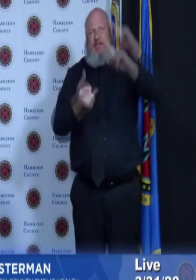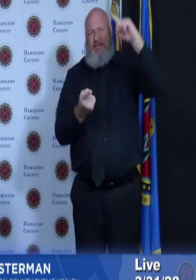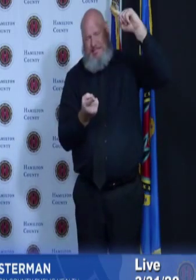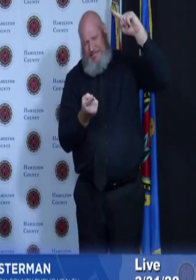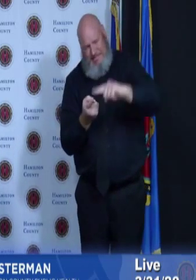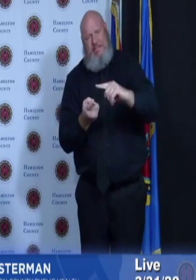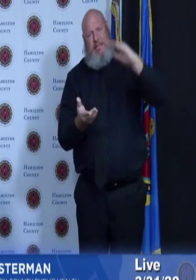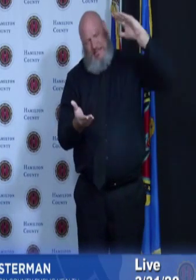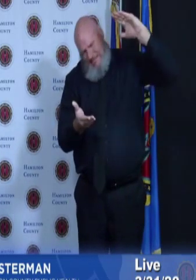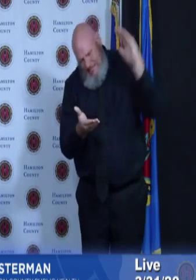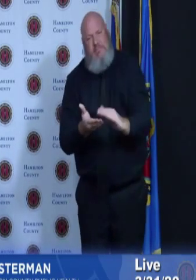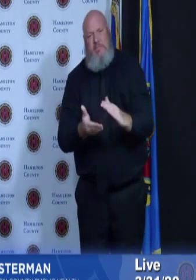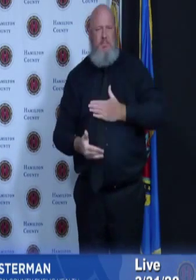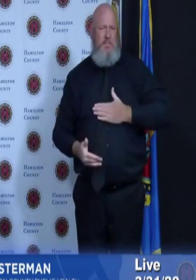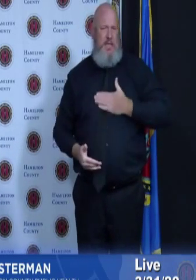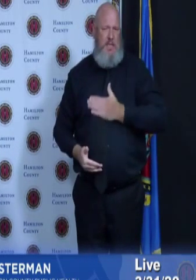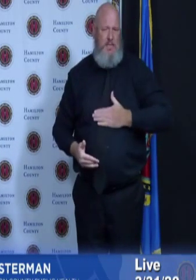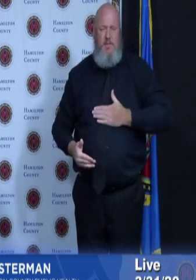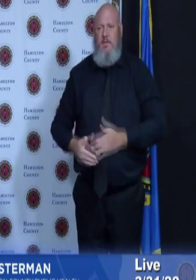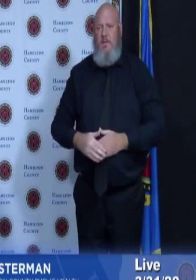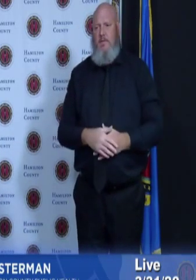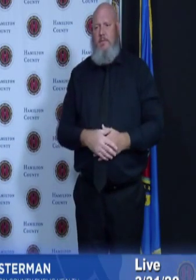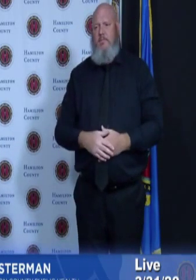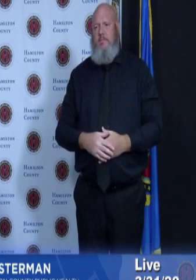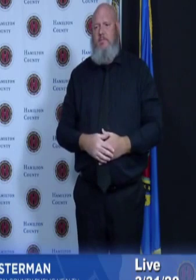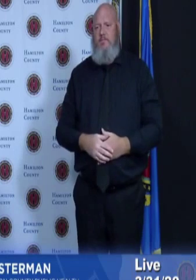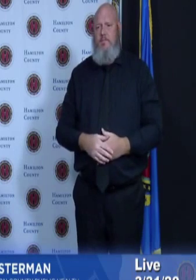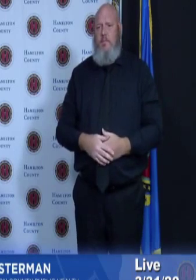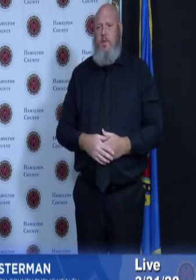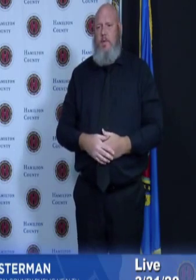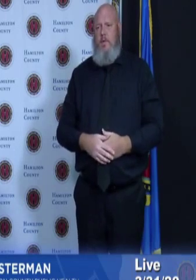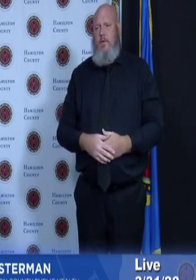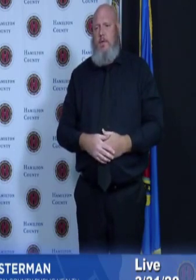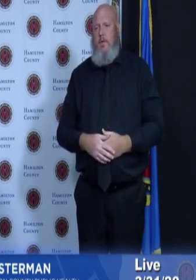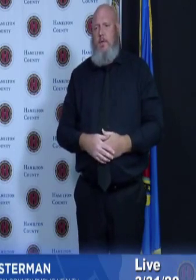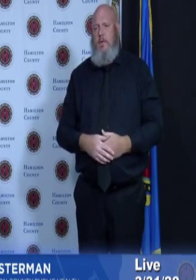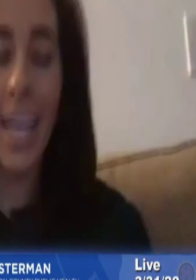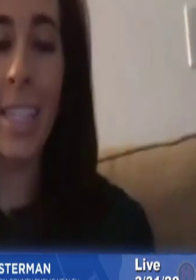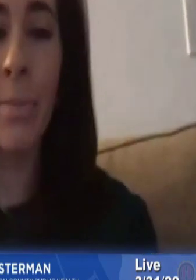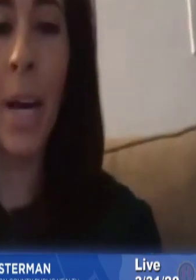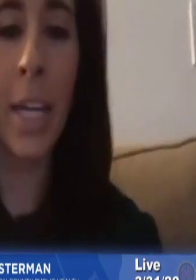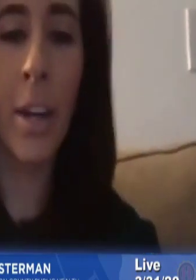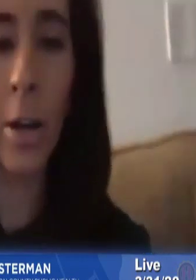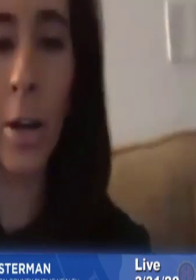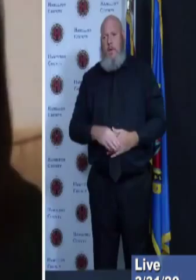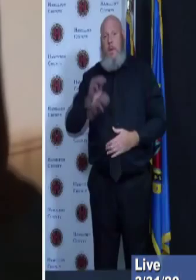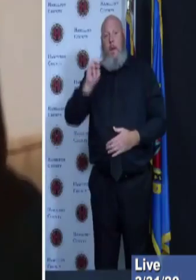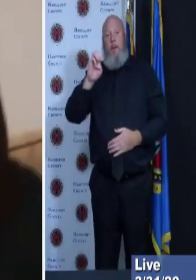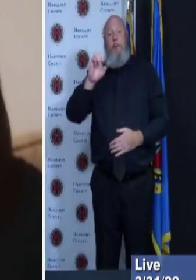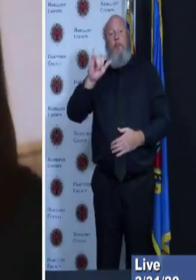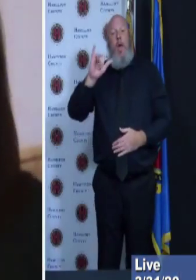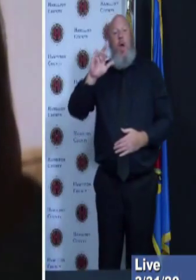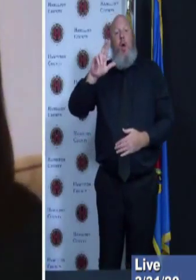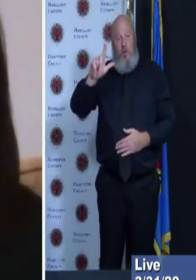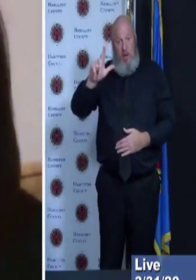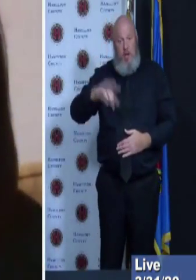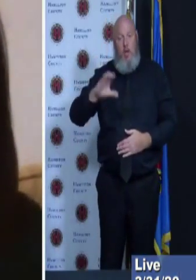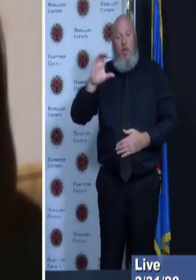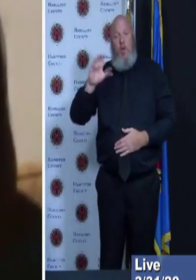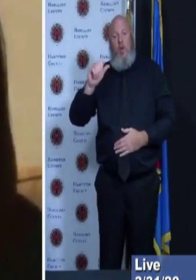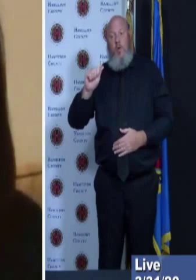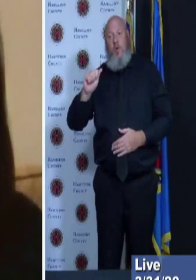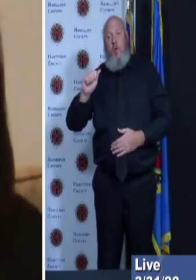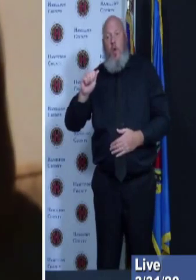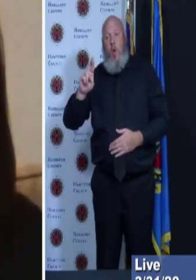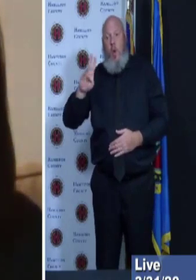Mario Carbone from WCPO yes and mine are mostly for or I guess all for